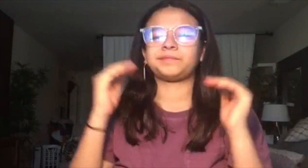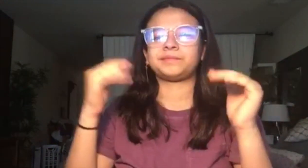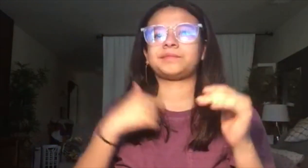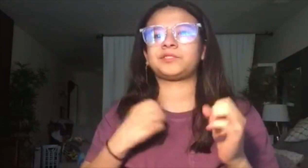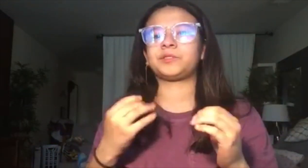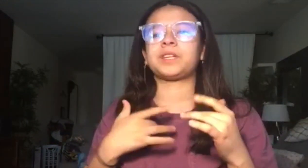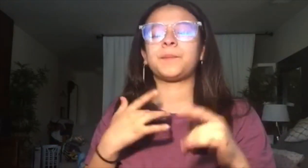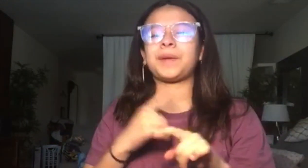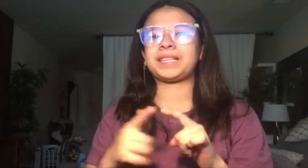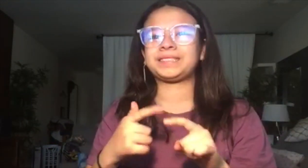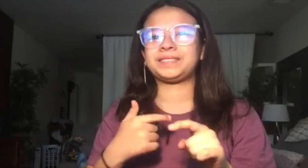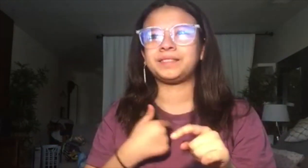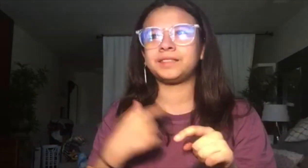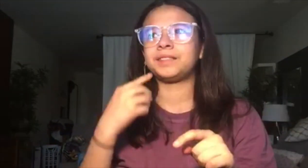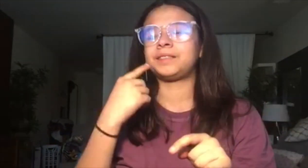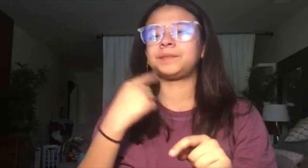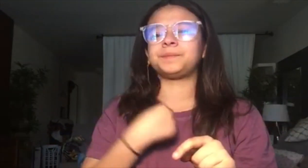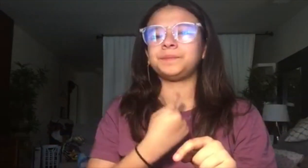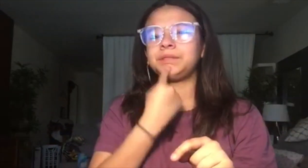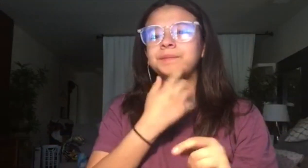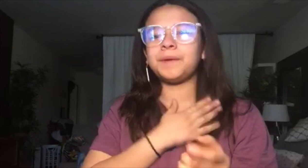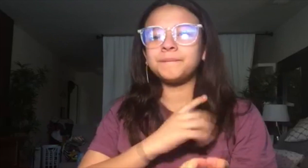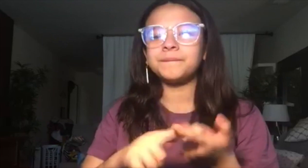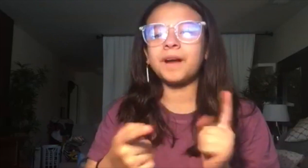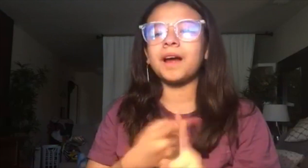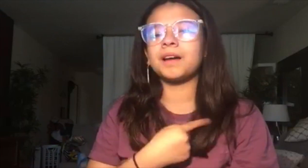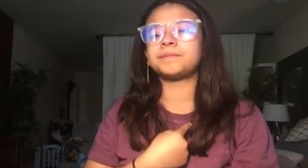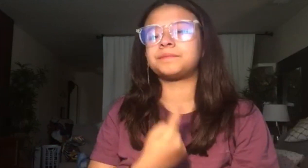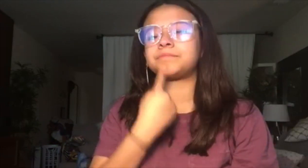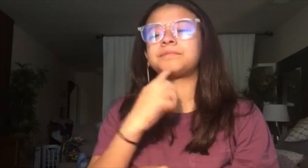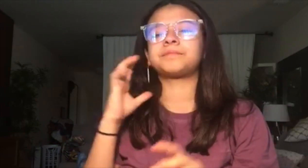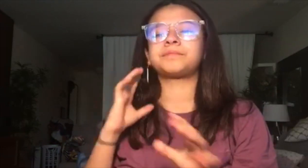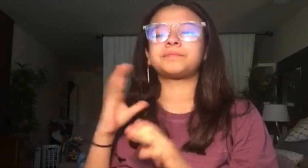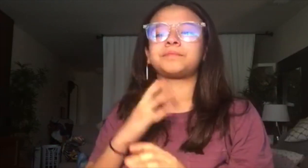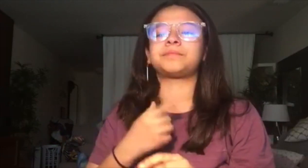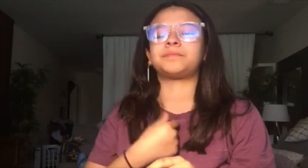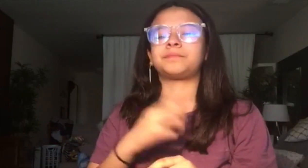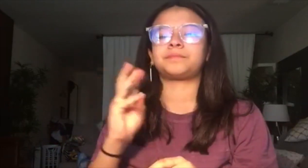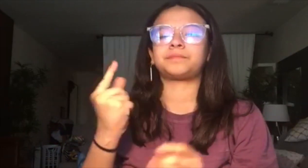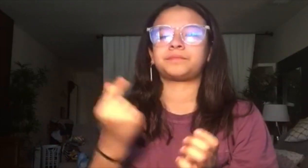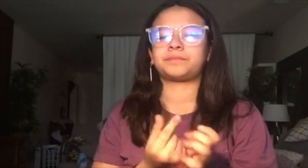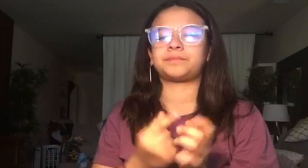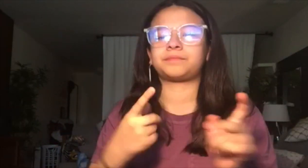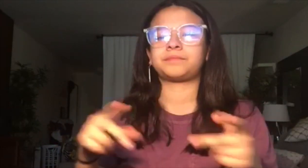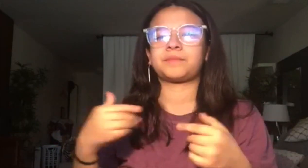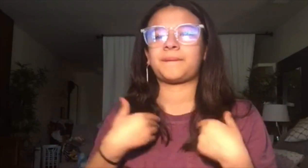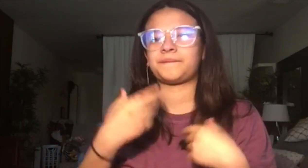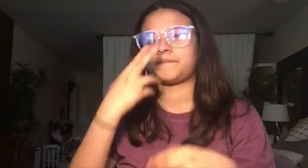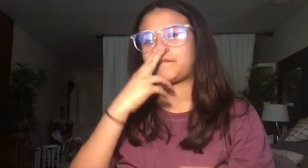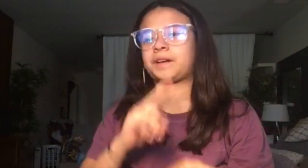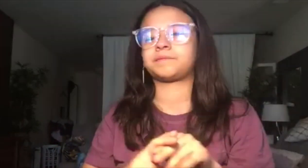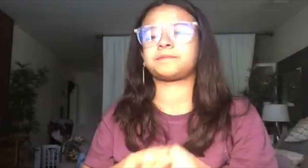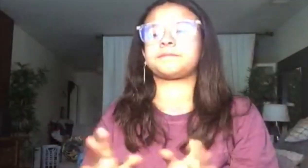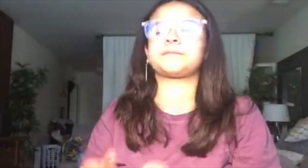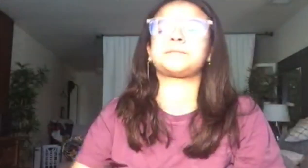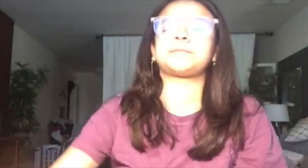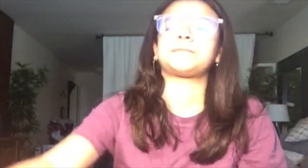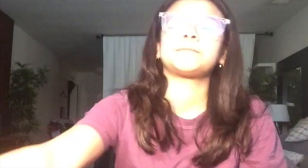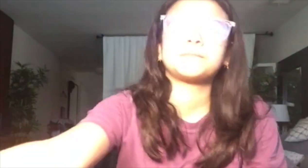But of course we're almost about ready to promote and I'm excited, but I'm going to miss my friends and I miss how it used to be in 6th grade for those parties.